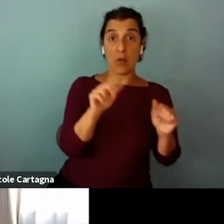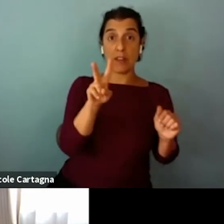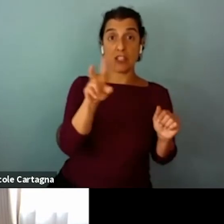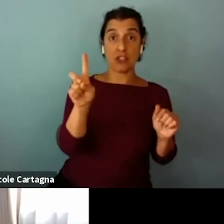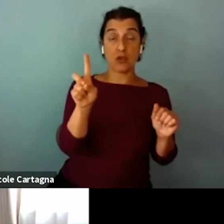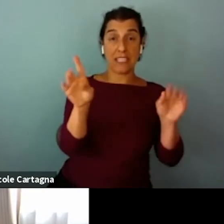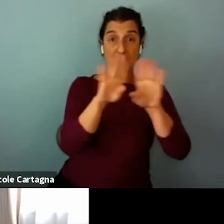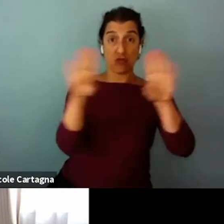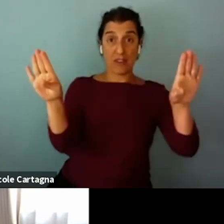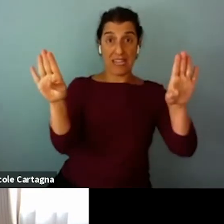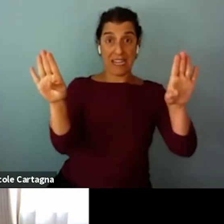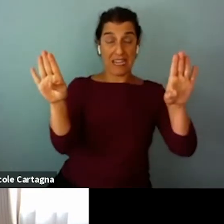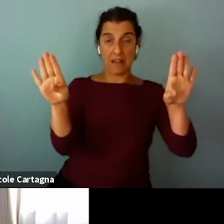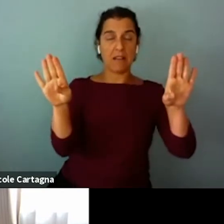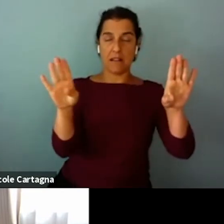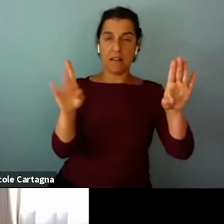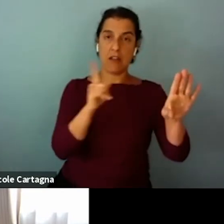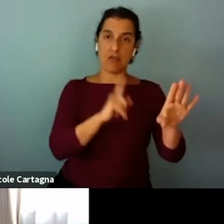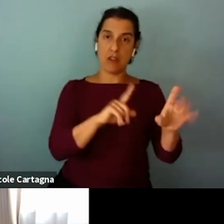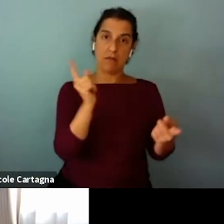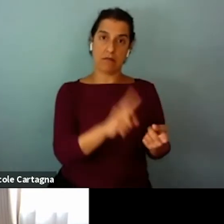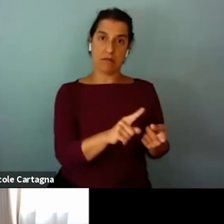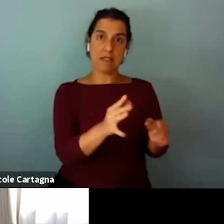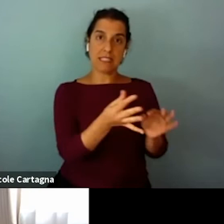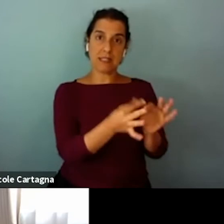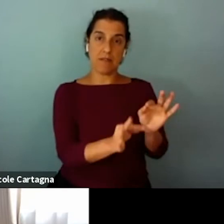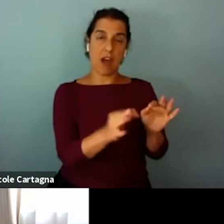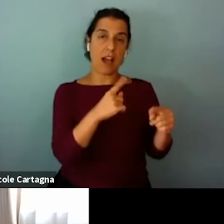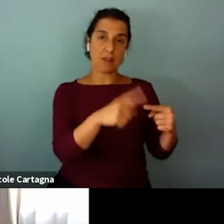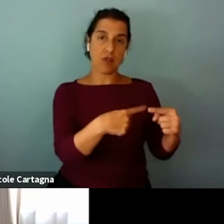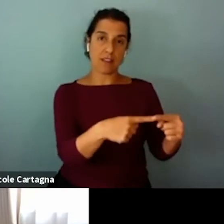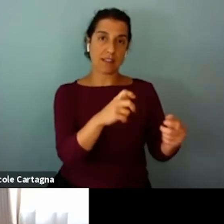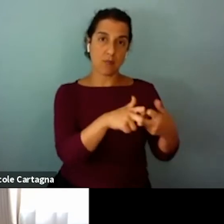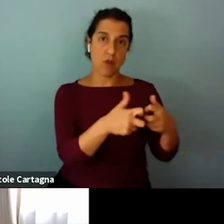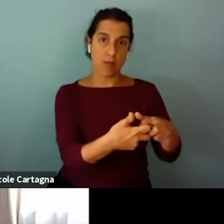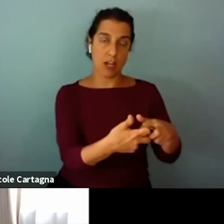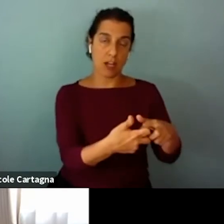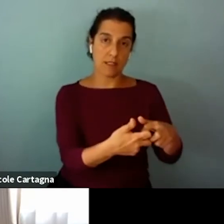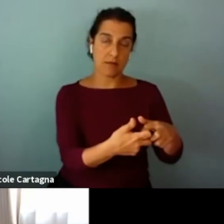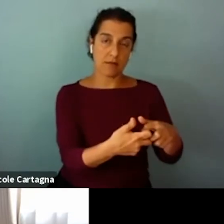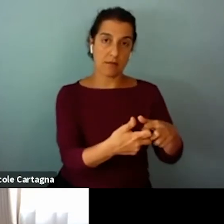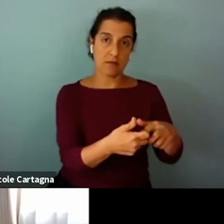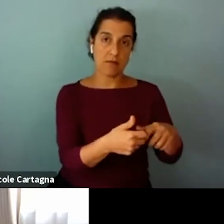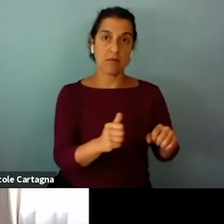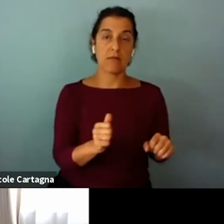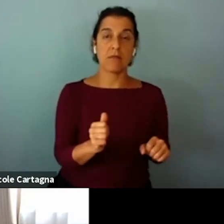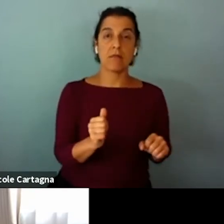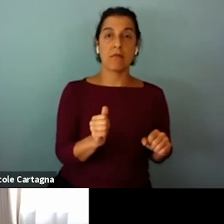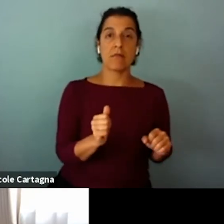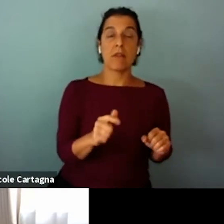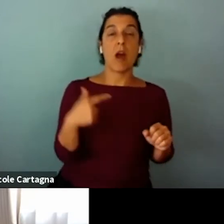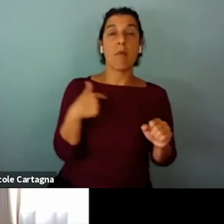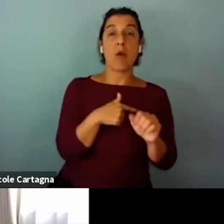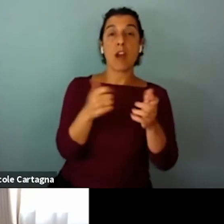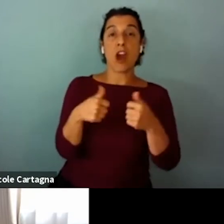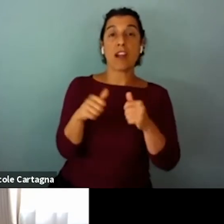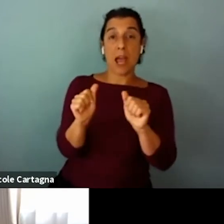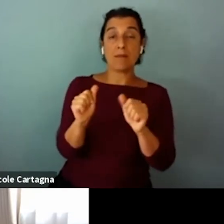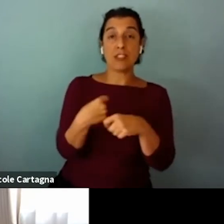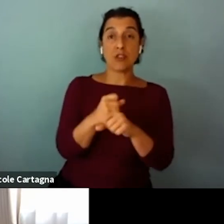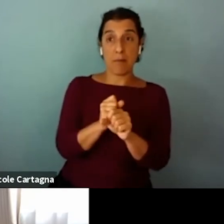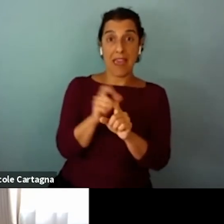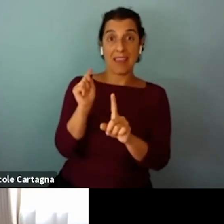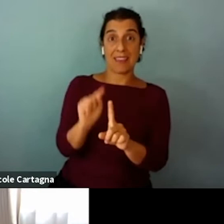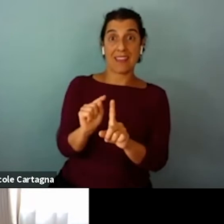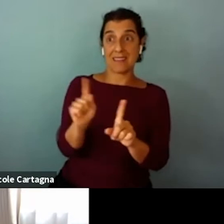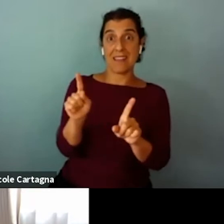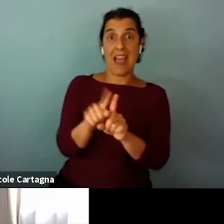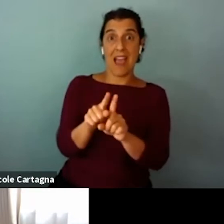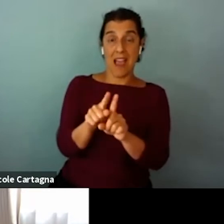this simplifies some of the processing problems um but uh we're attempting to make this as um as sort